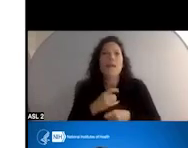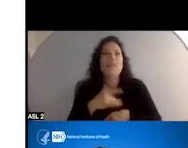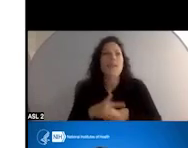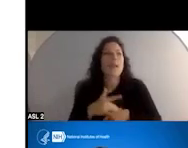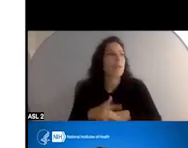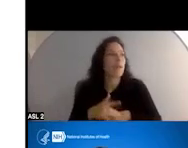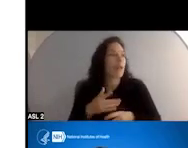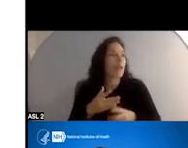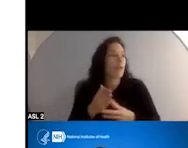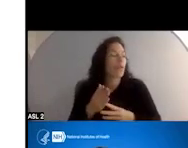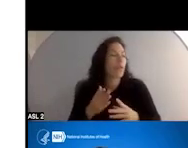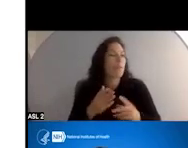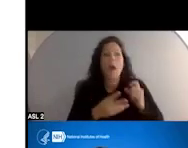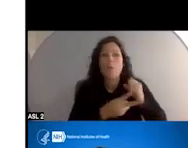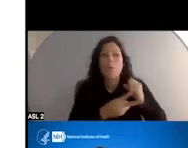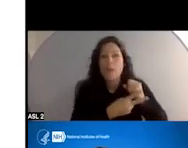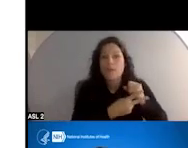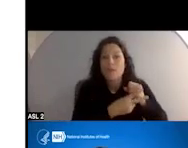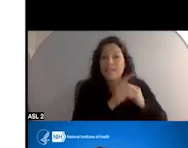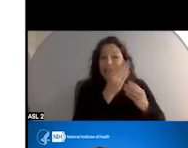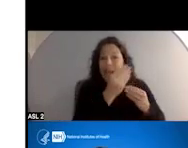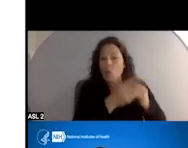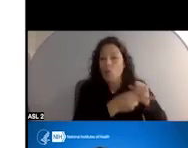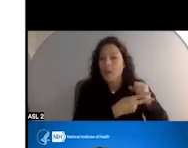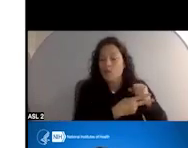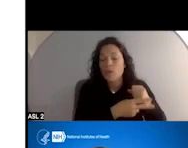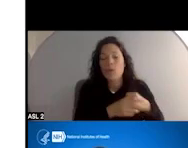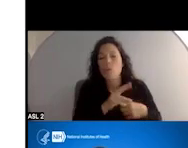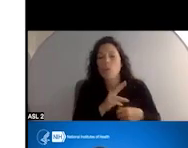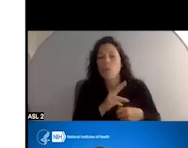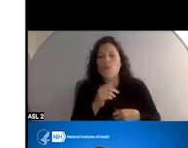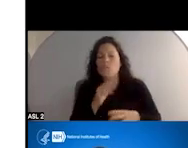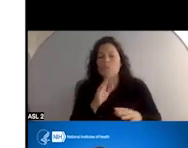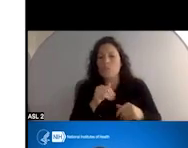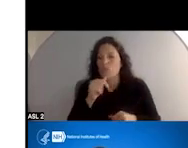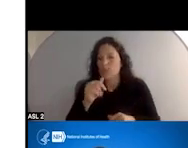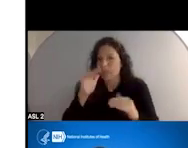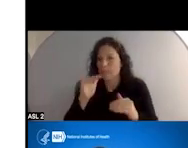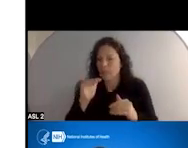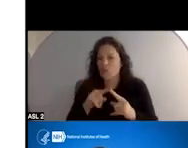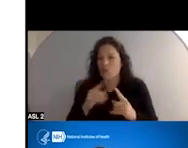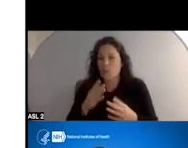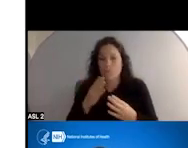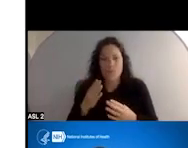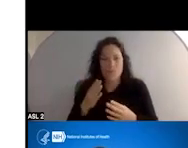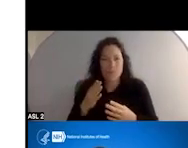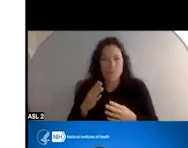repository, you are not expected to propose maximizing sharing of those data.